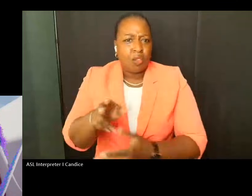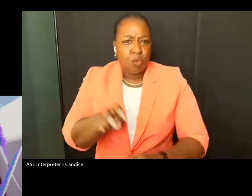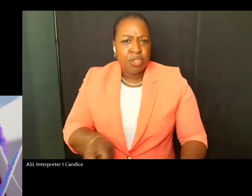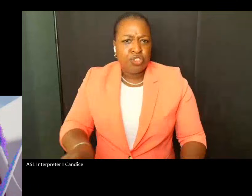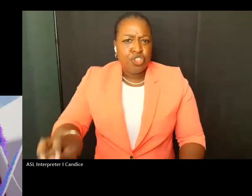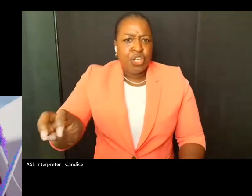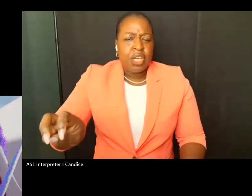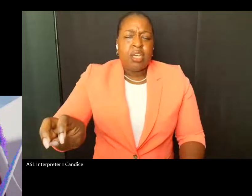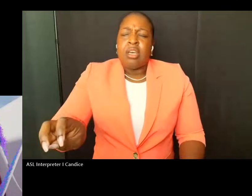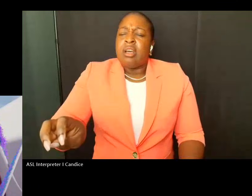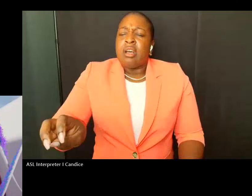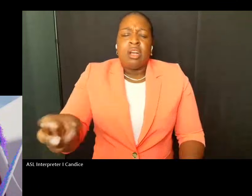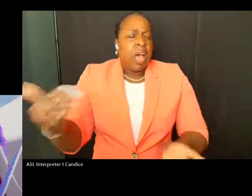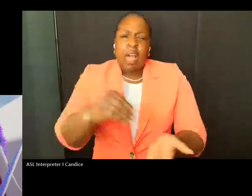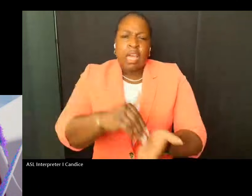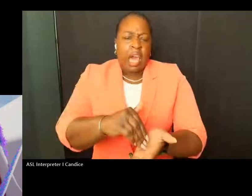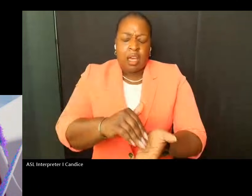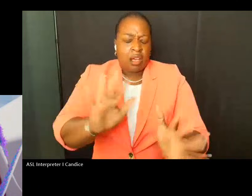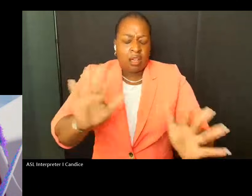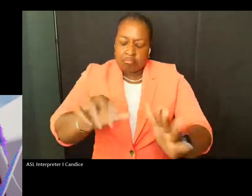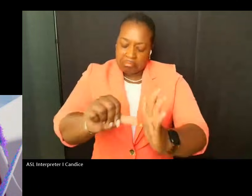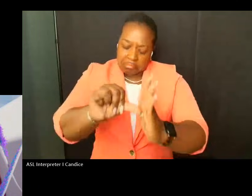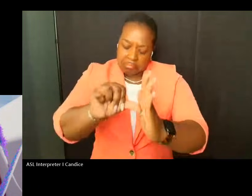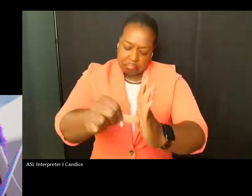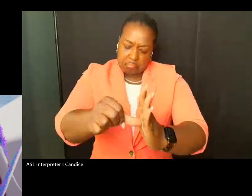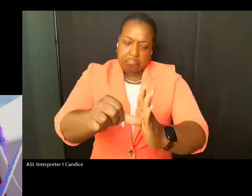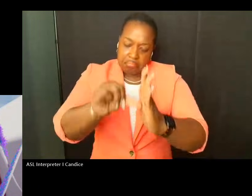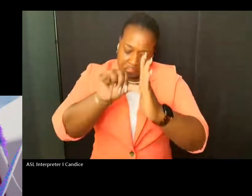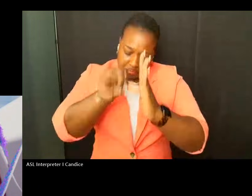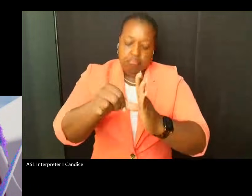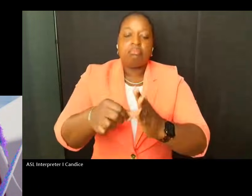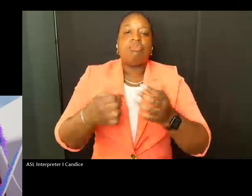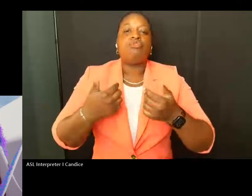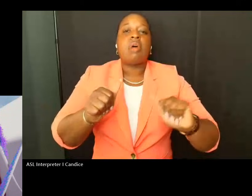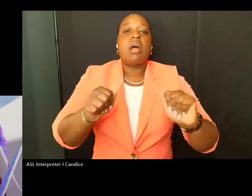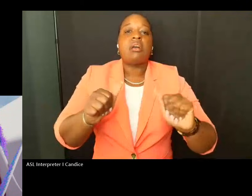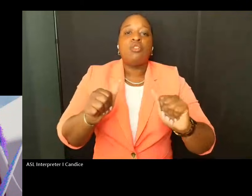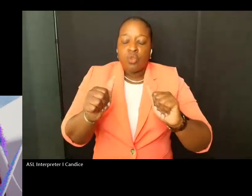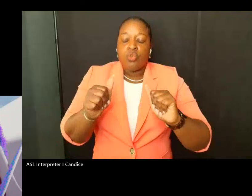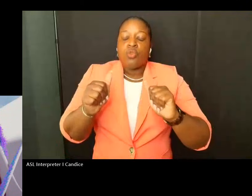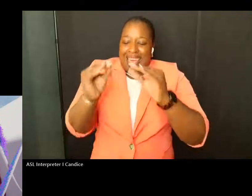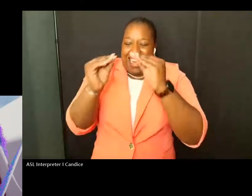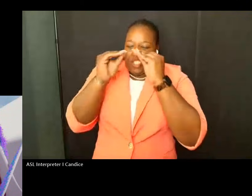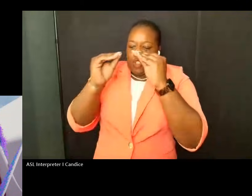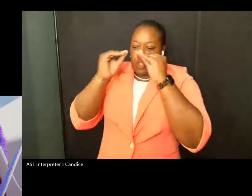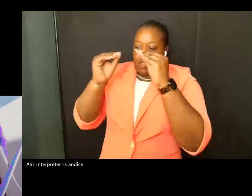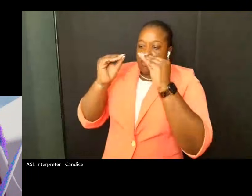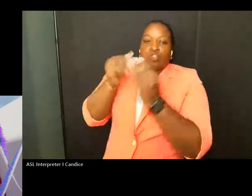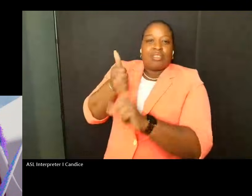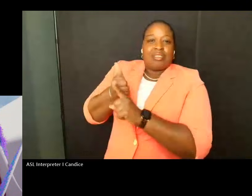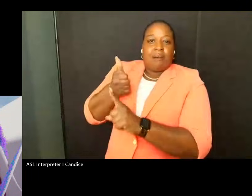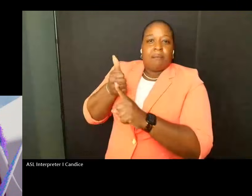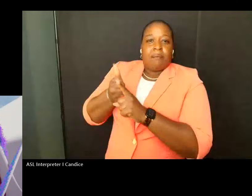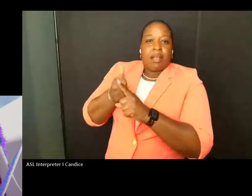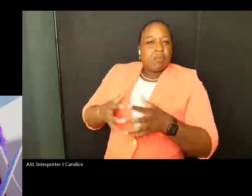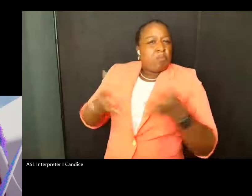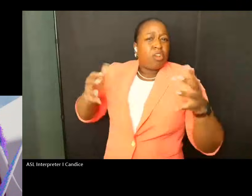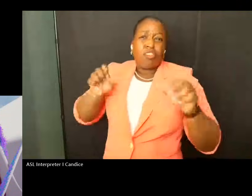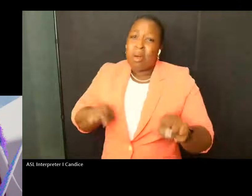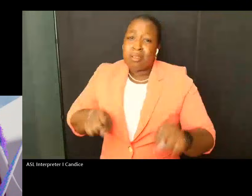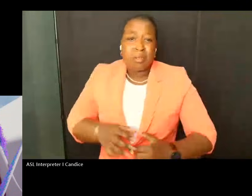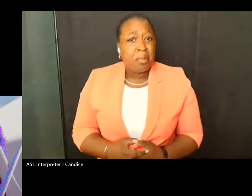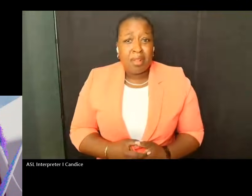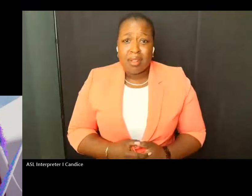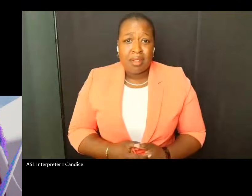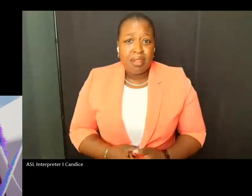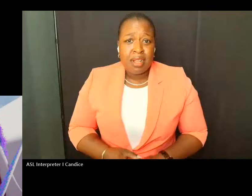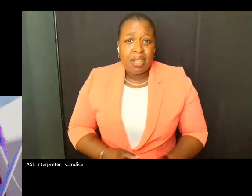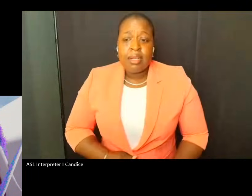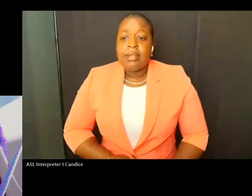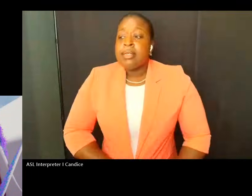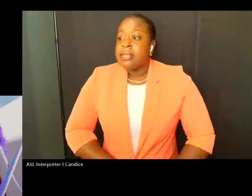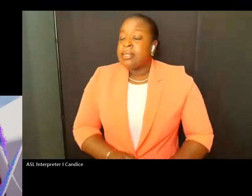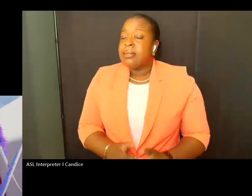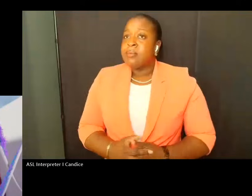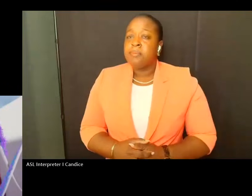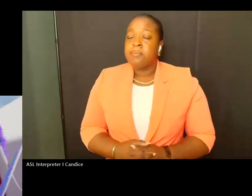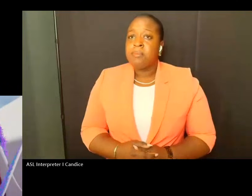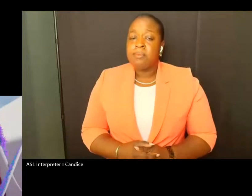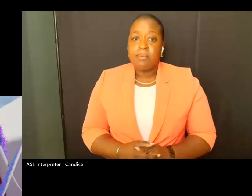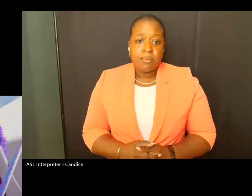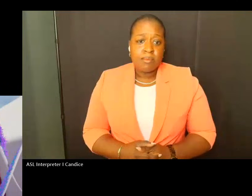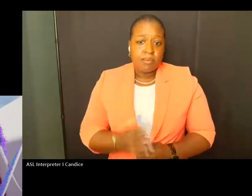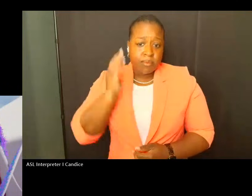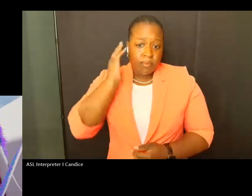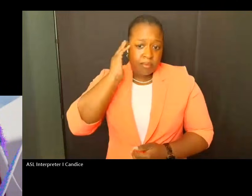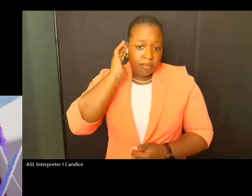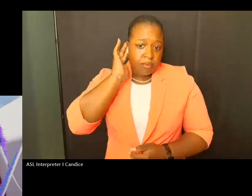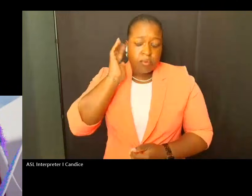Again, I stress enough, try to educate yourself as much as you can, and keep your faith in it -- in